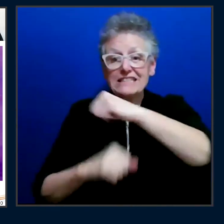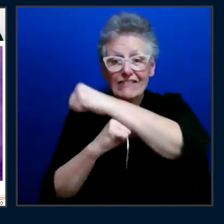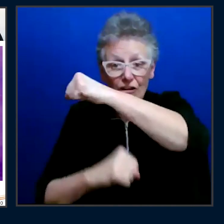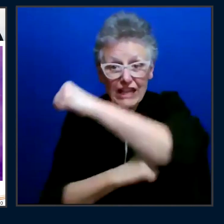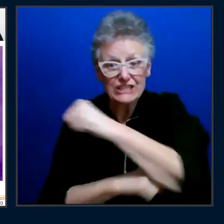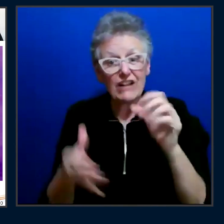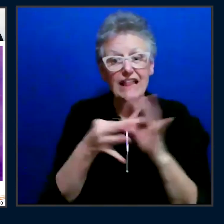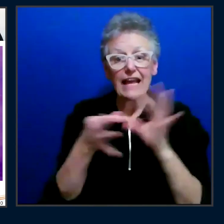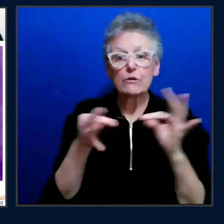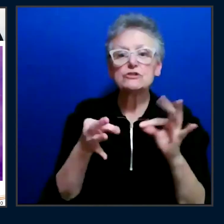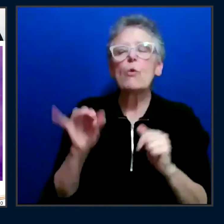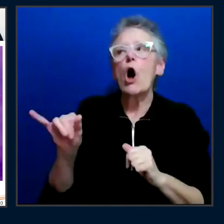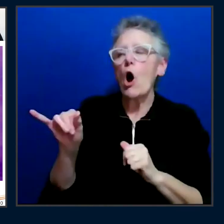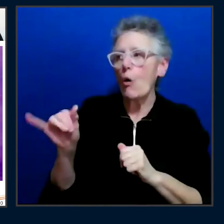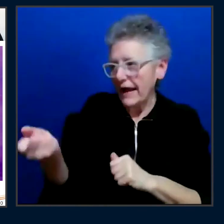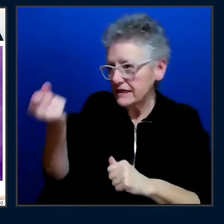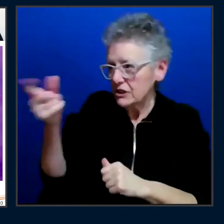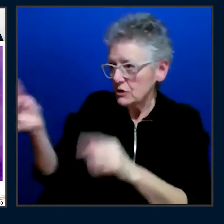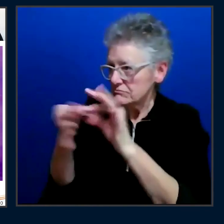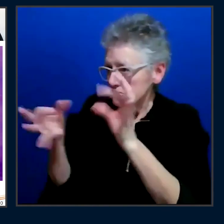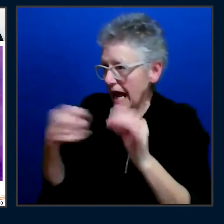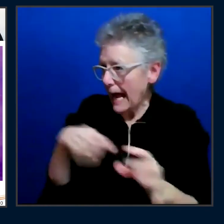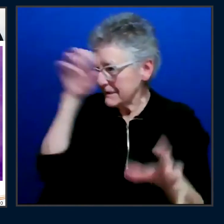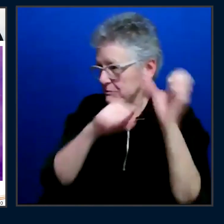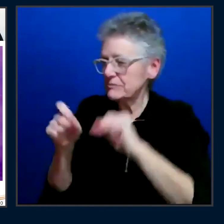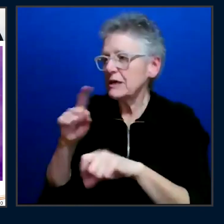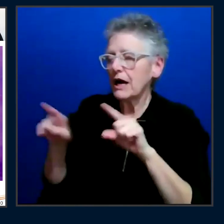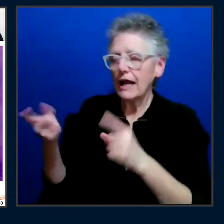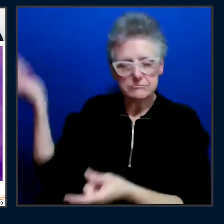to fill in what they did not receive,